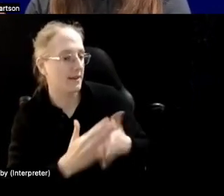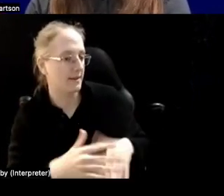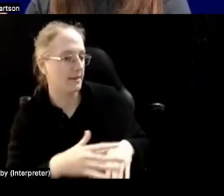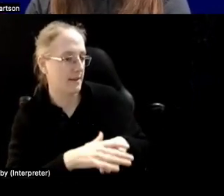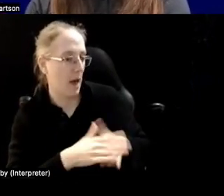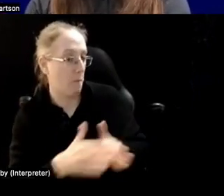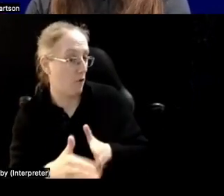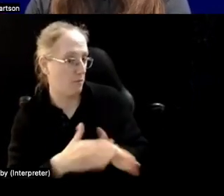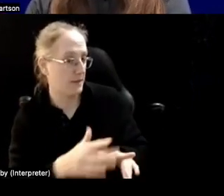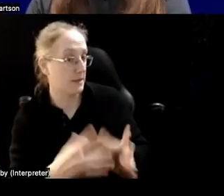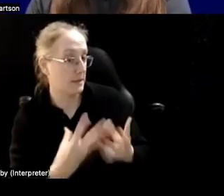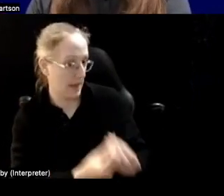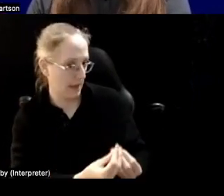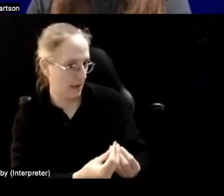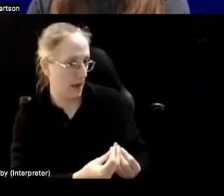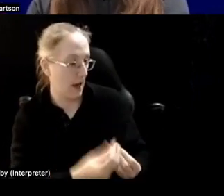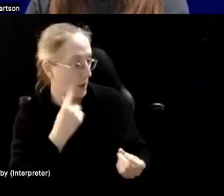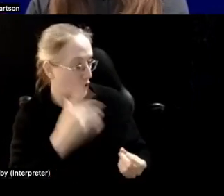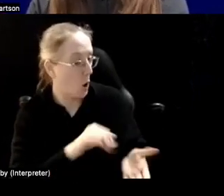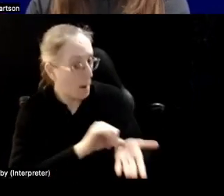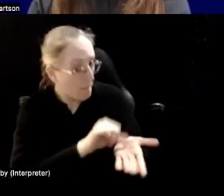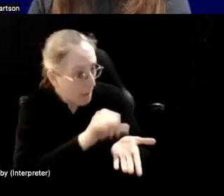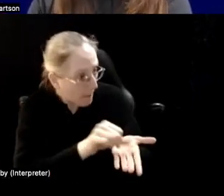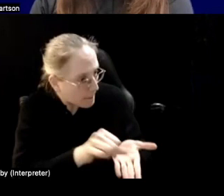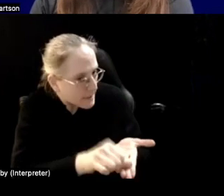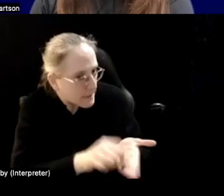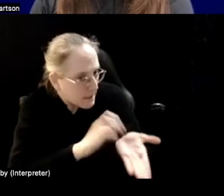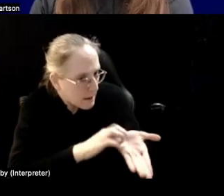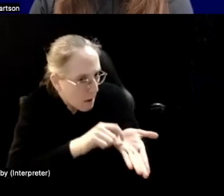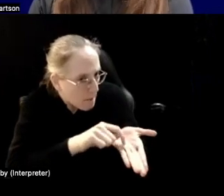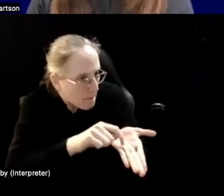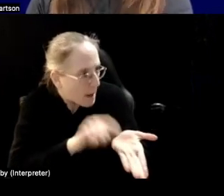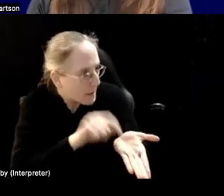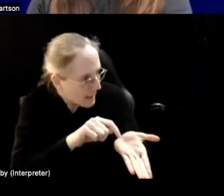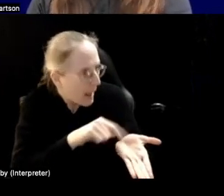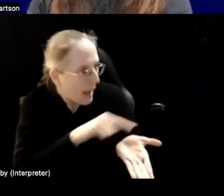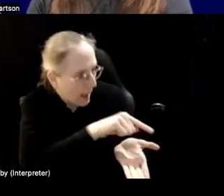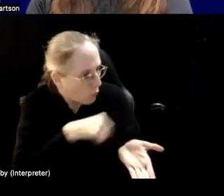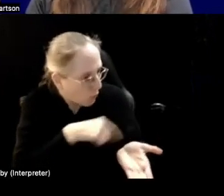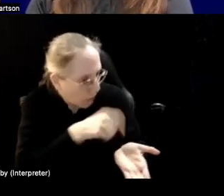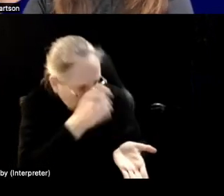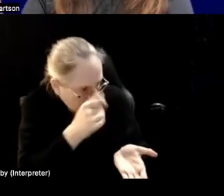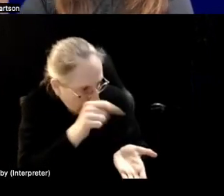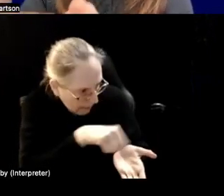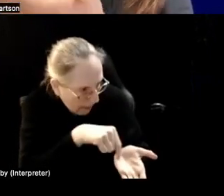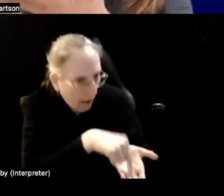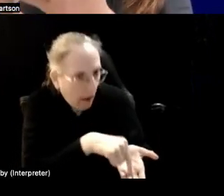meaning of, like, these bumps on the page, these bumps on the page, and then the teacher provides